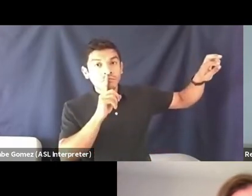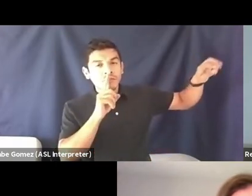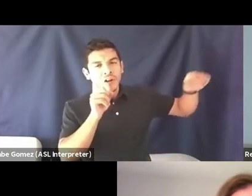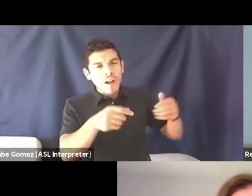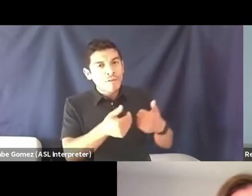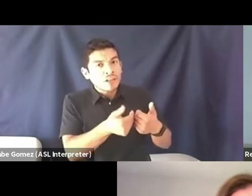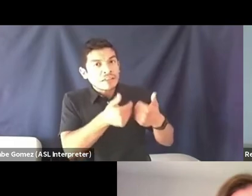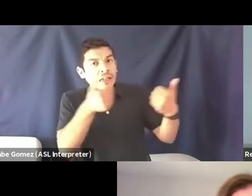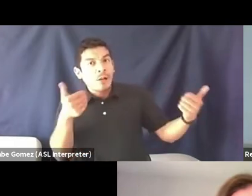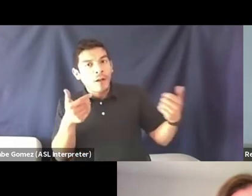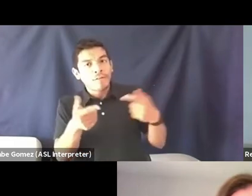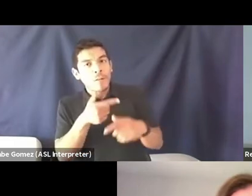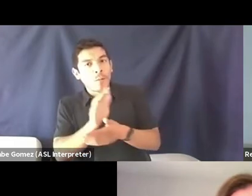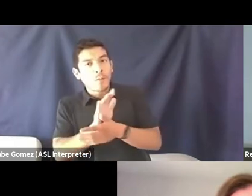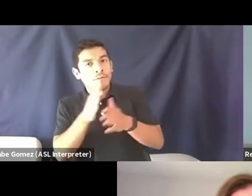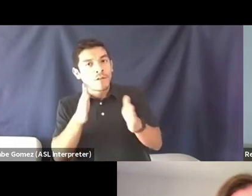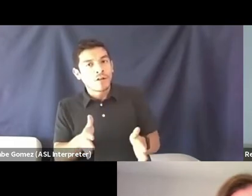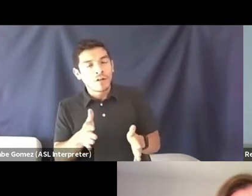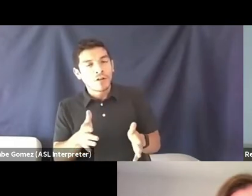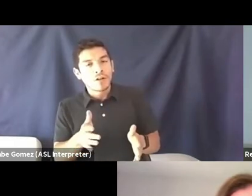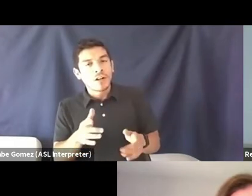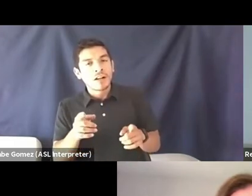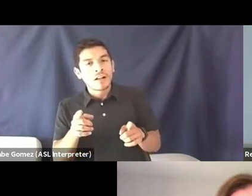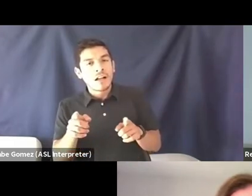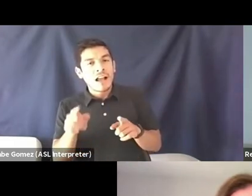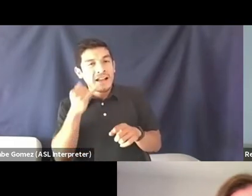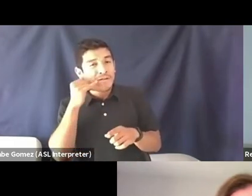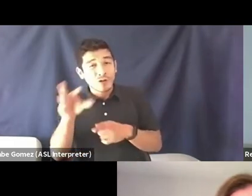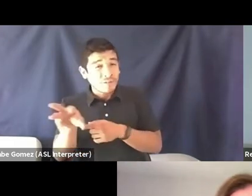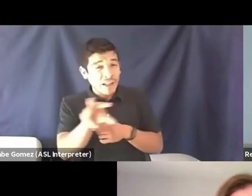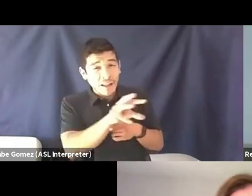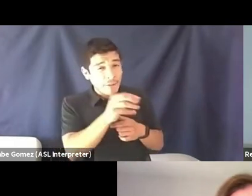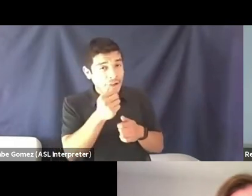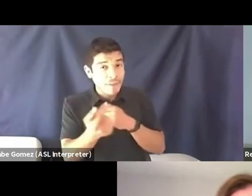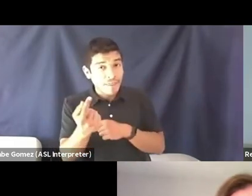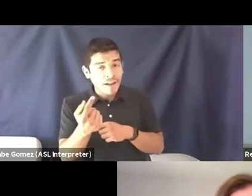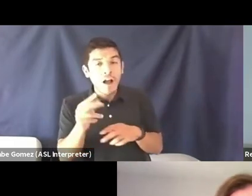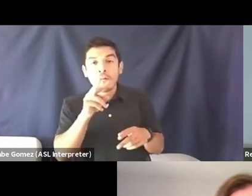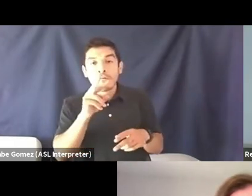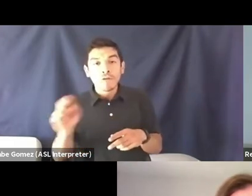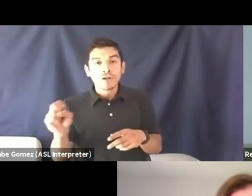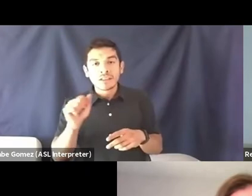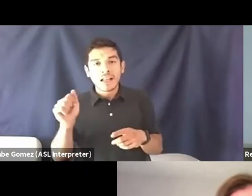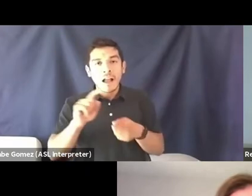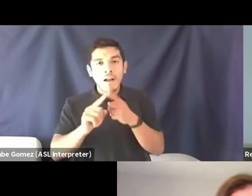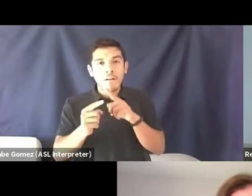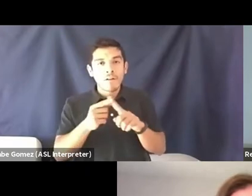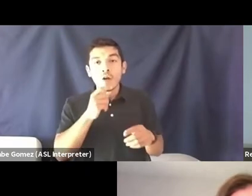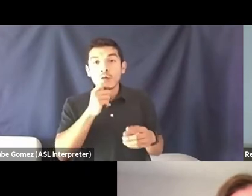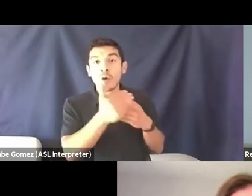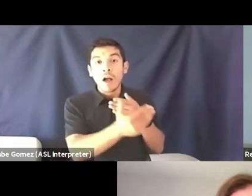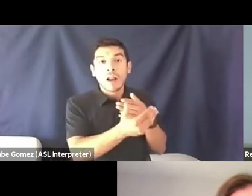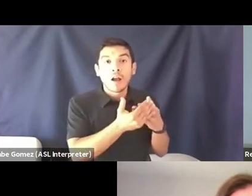as a filmmaker who's documenting everything. Versus like a friend who got really close to the subject.